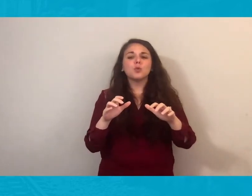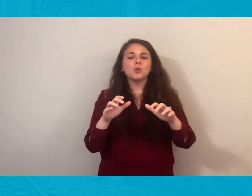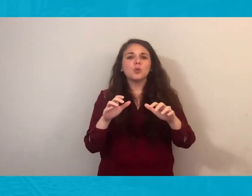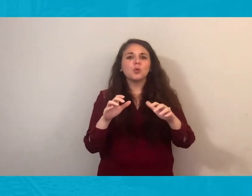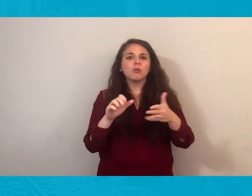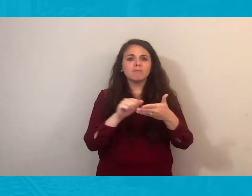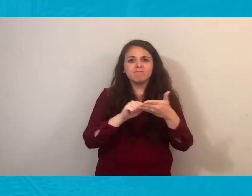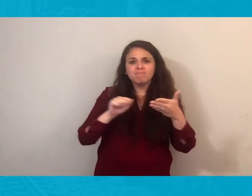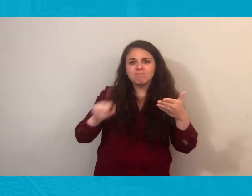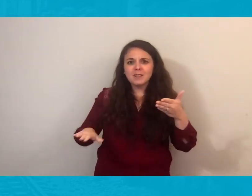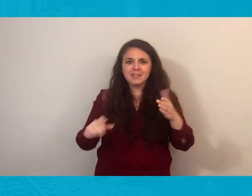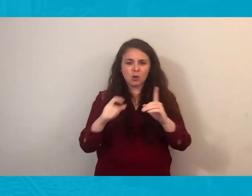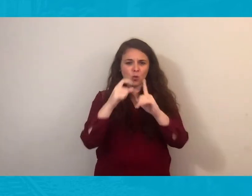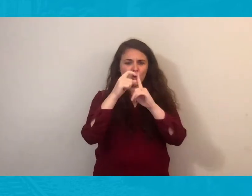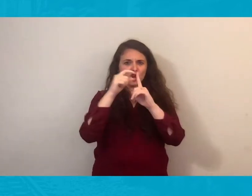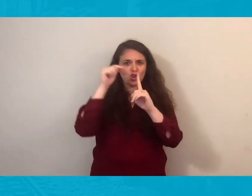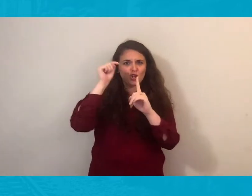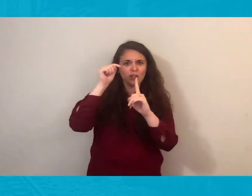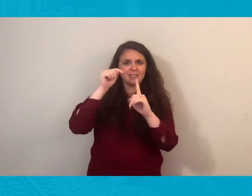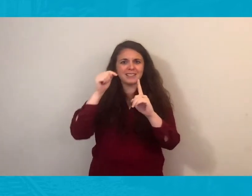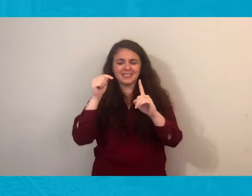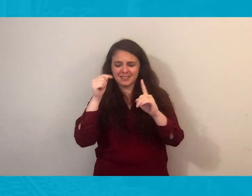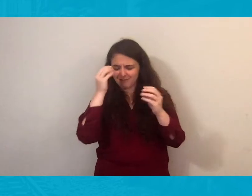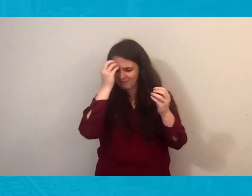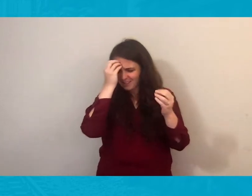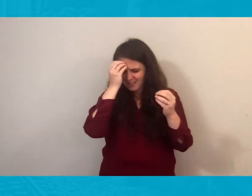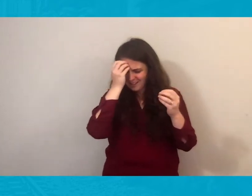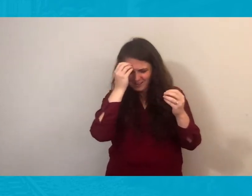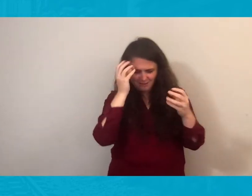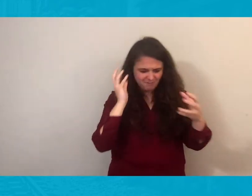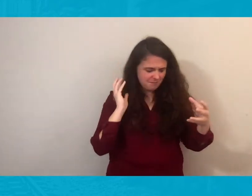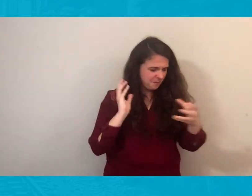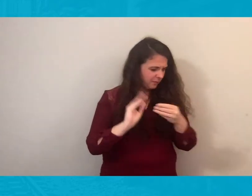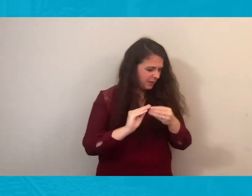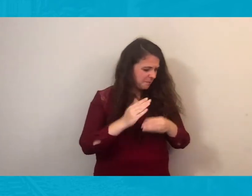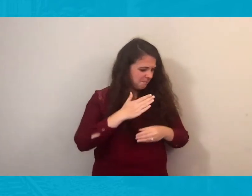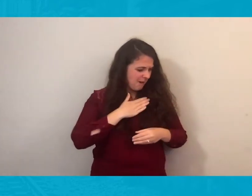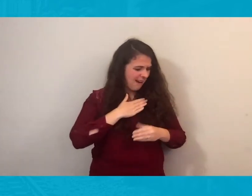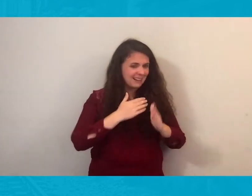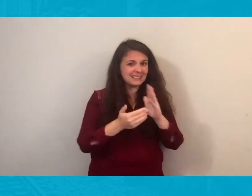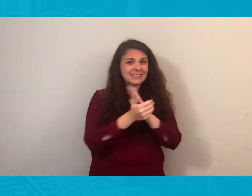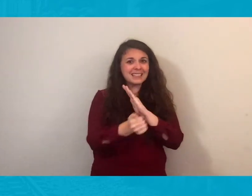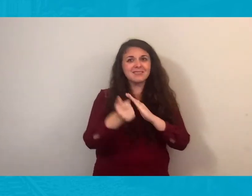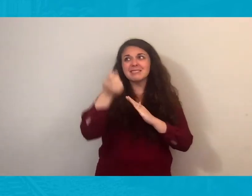on the mountain and take something down, a word. And I had been wrestling for the last couple of years of what I could do to use all my experiences,